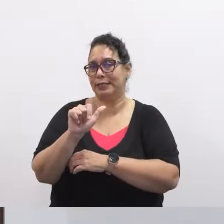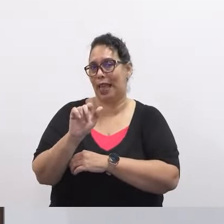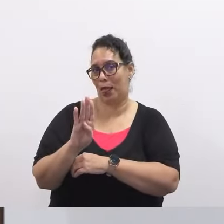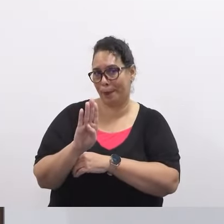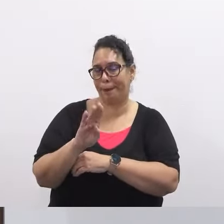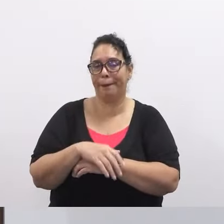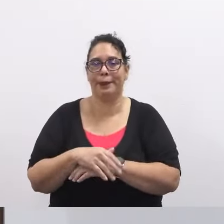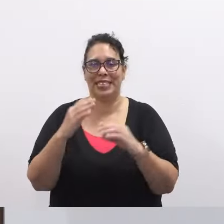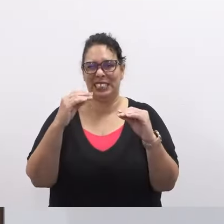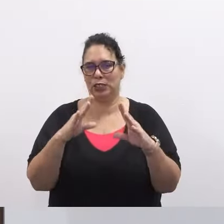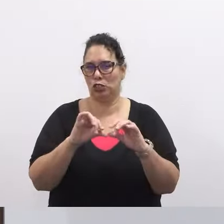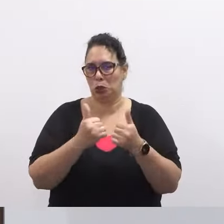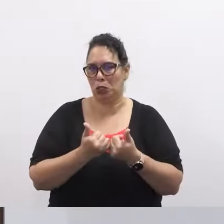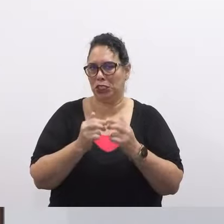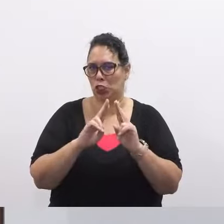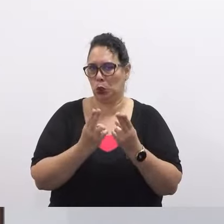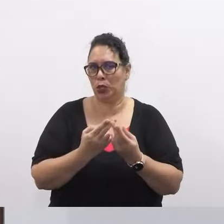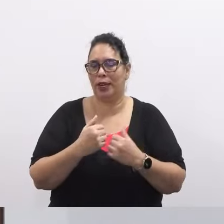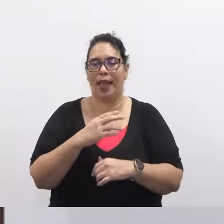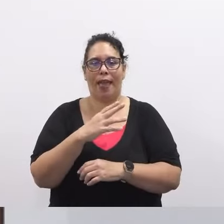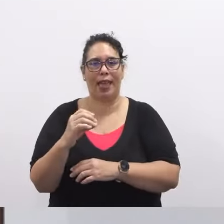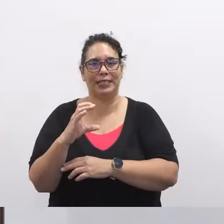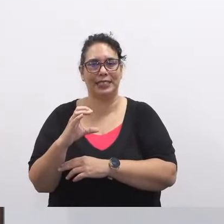and CDC Head Start. Move approval.